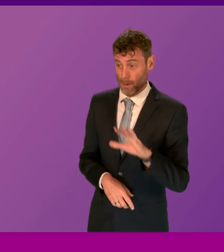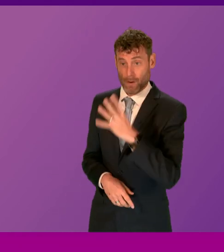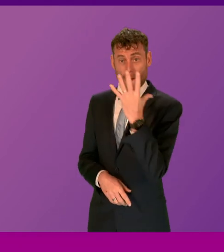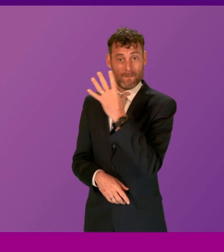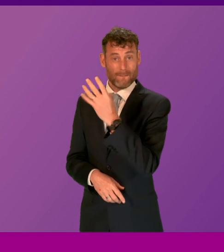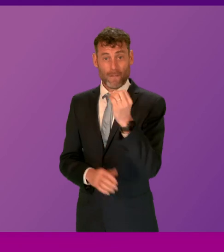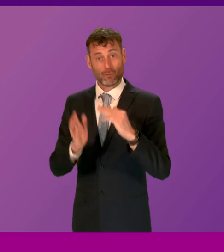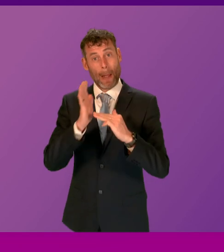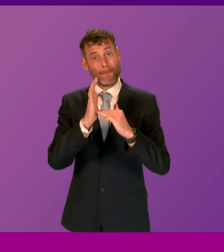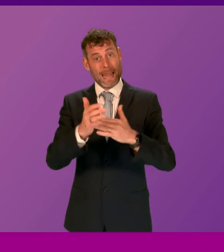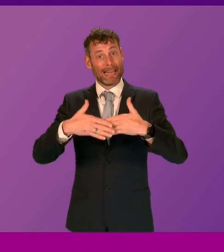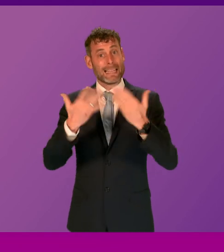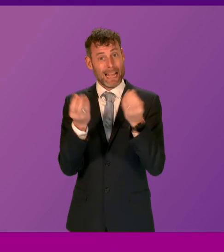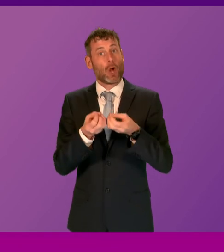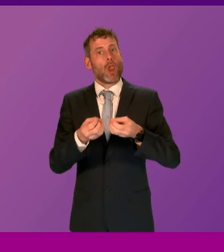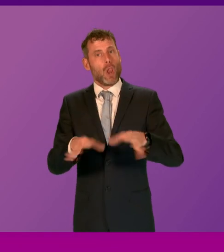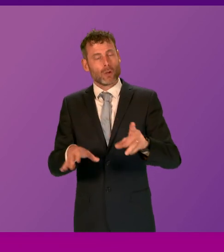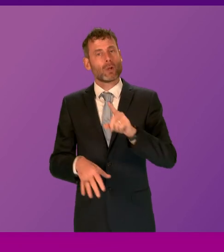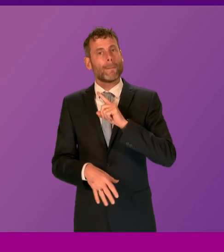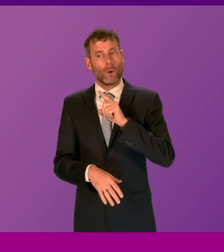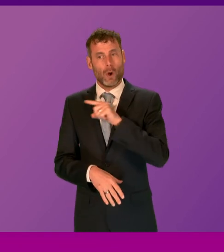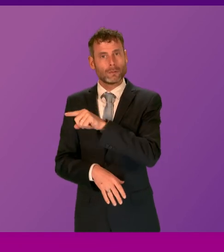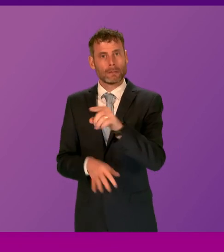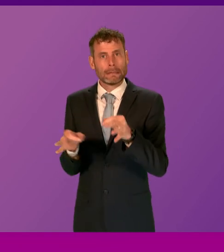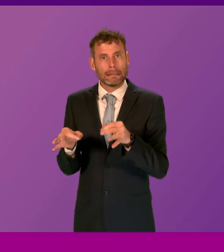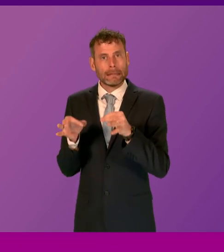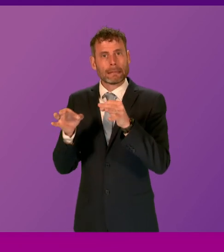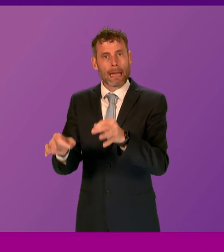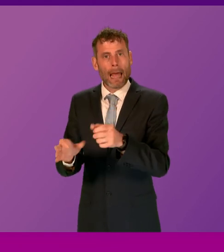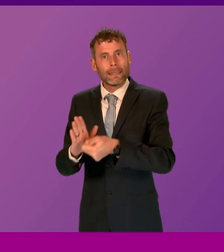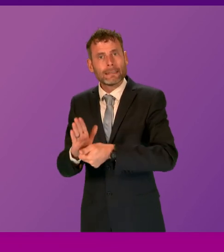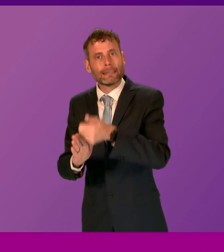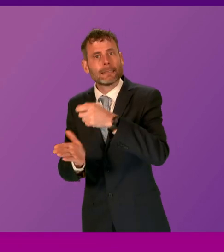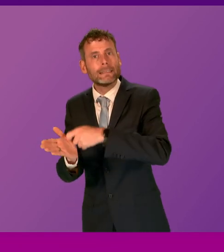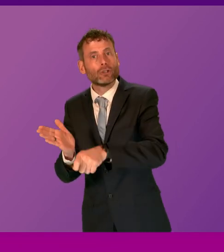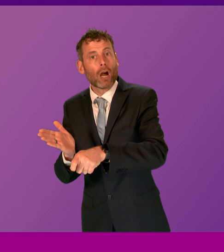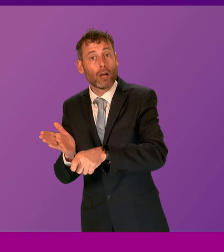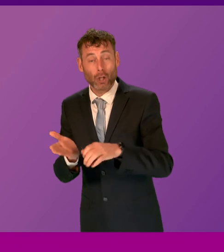discharge—that means that, over the past 12 months, 500,000 hospital beds could have